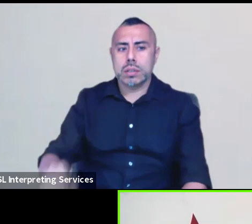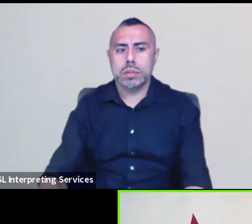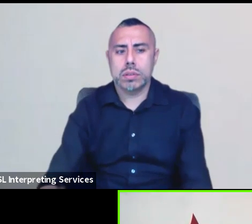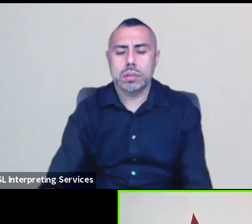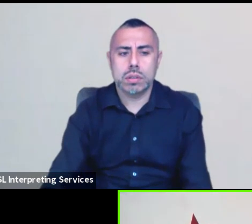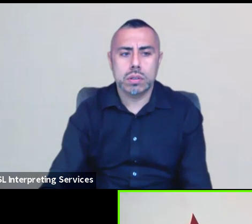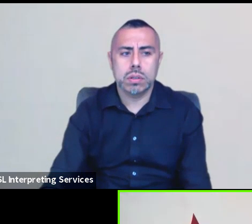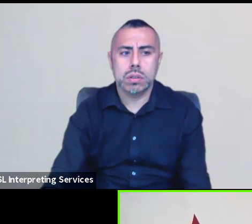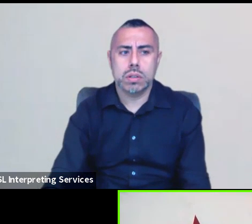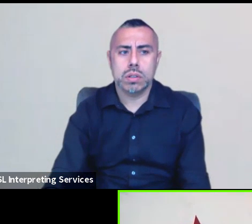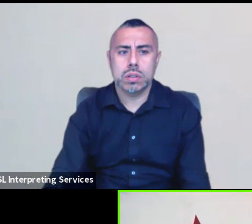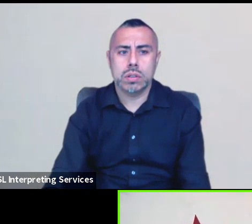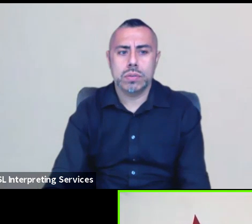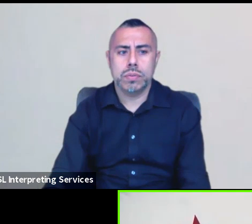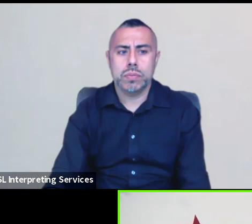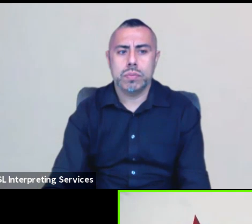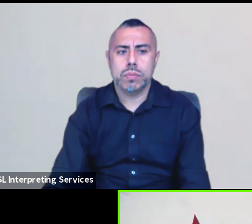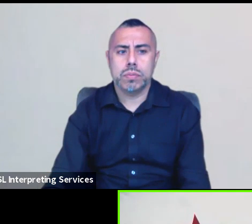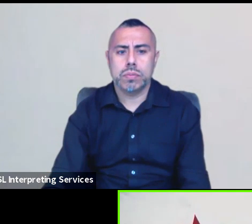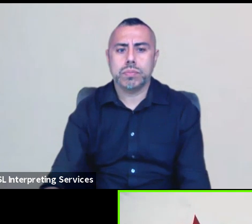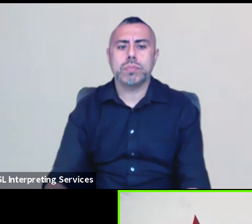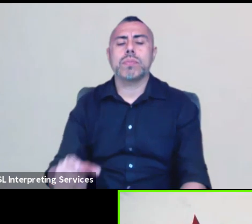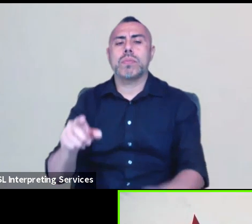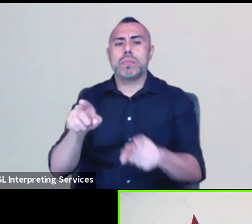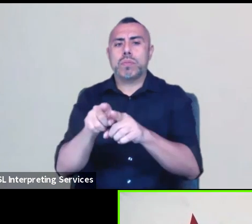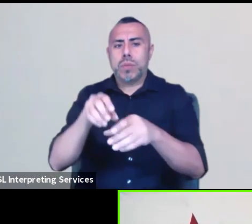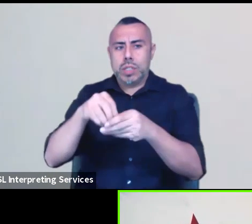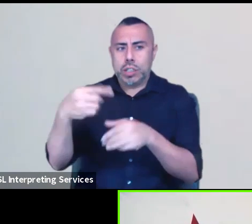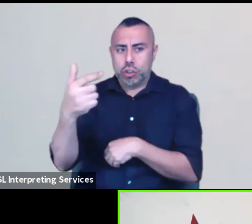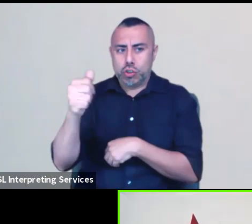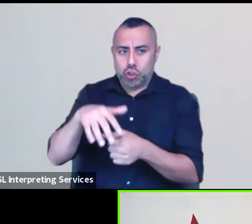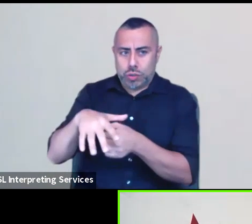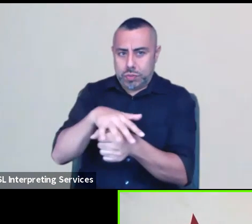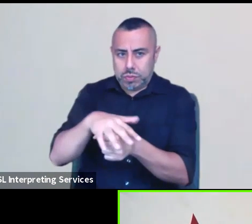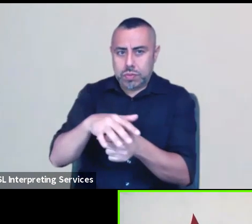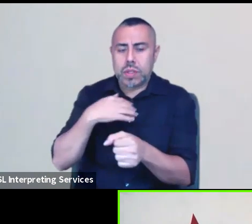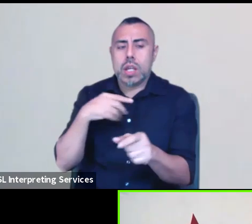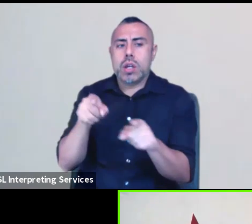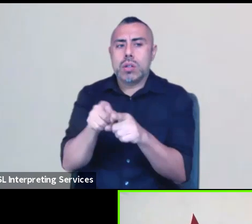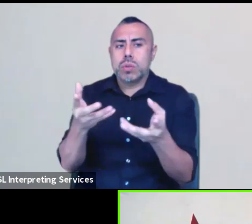I'd also like to take a moment to just honor HowlRound, and say on behalf of the staff